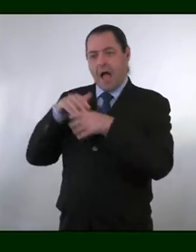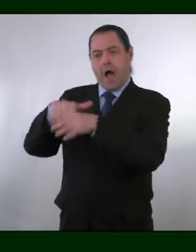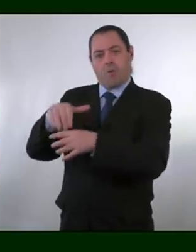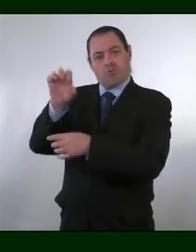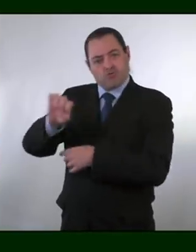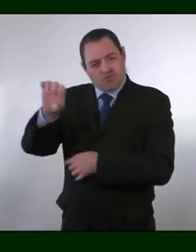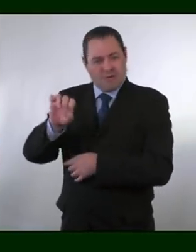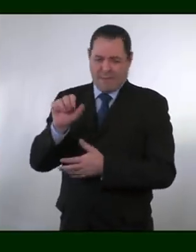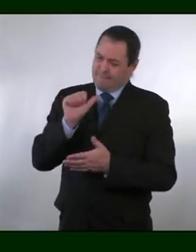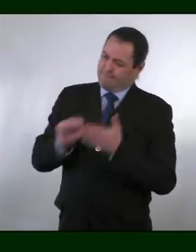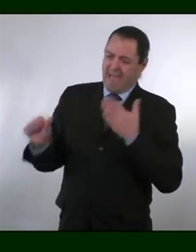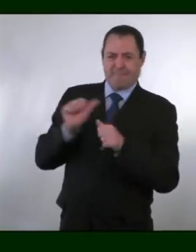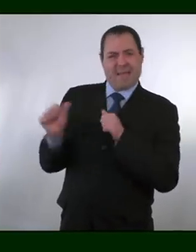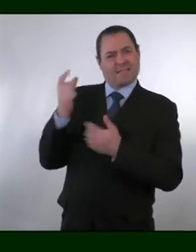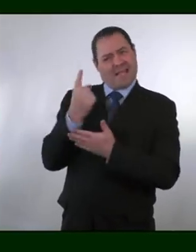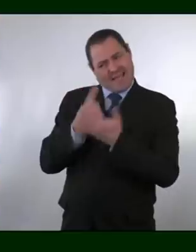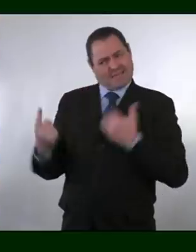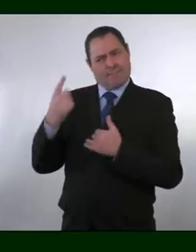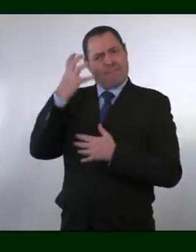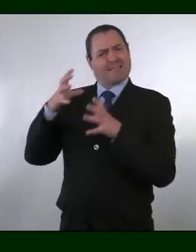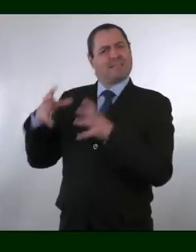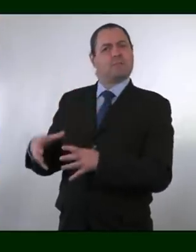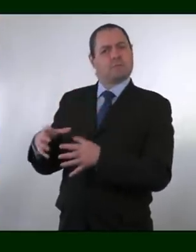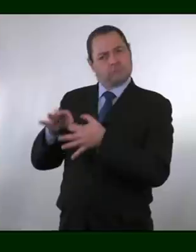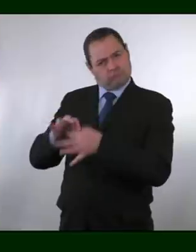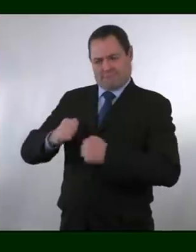to become an independent country? >>The Prime Minister